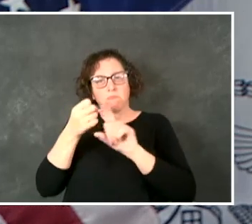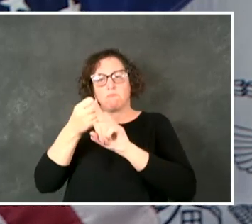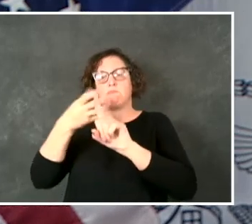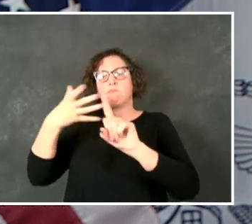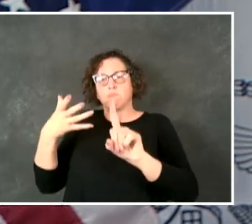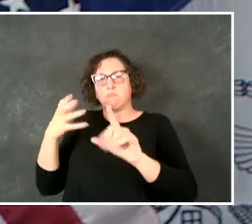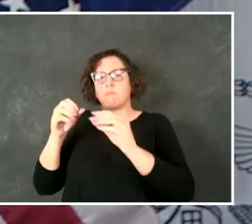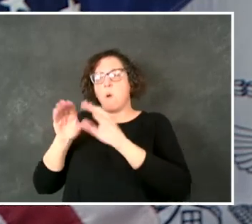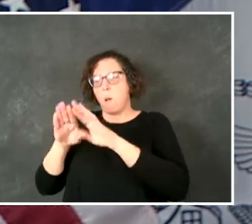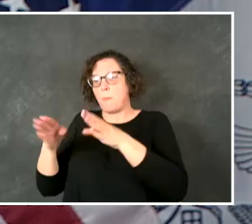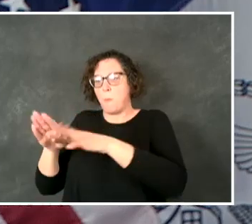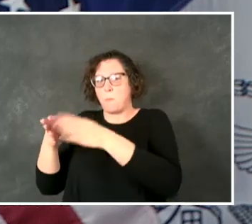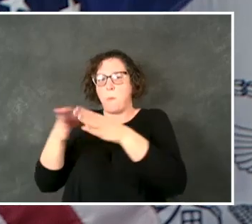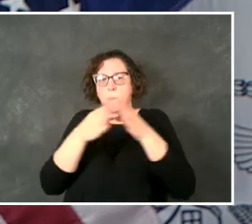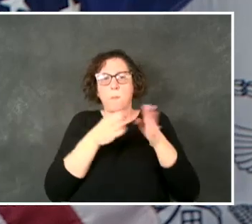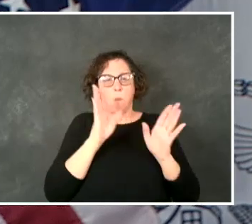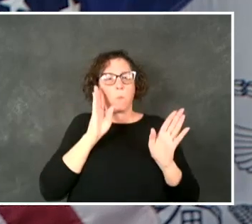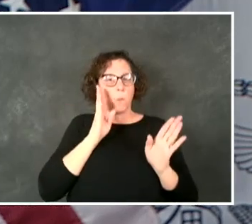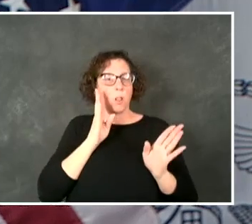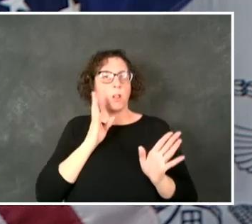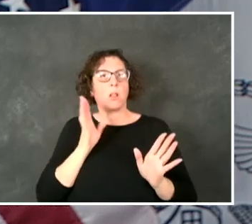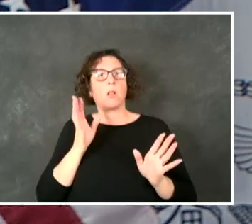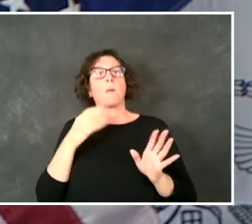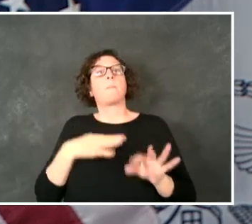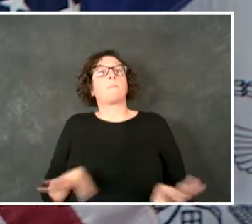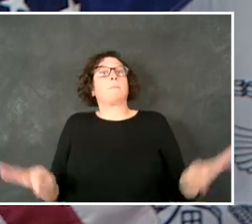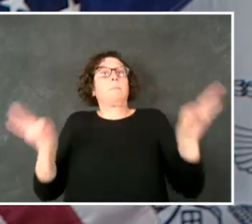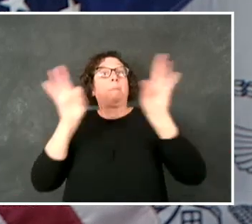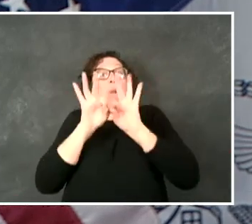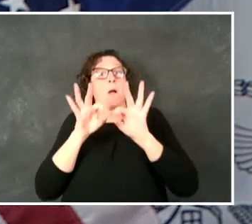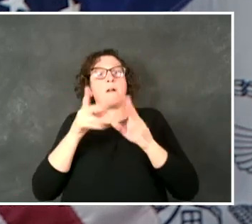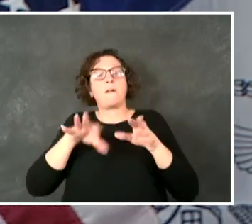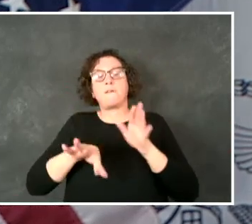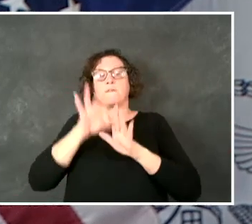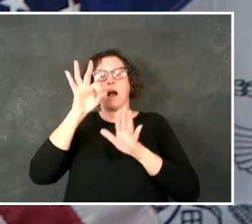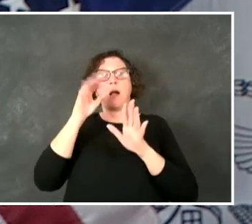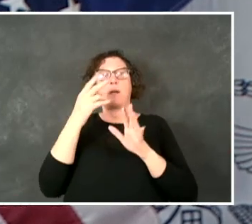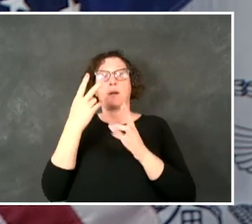ALL COME BACKO T WHREE C ANWEFI ND THOSE LOCAL PARTNERSHIPS THAT WE CAN TRUST TO